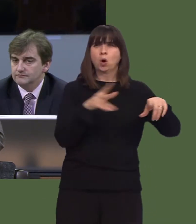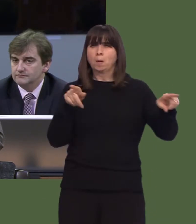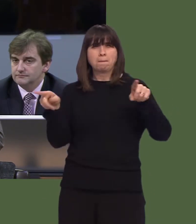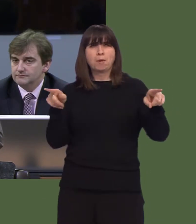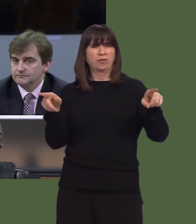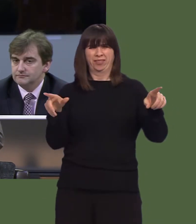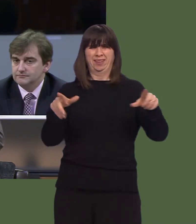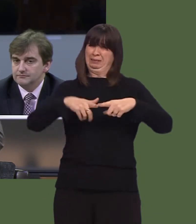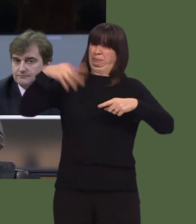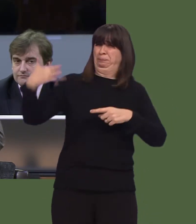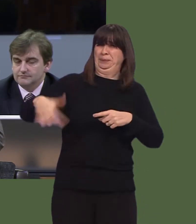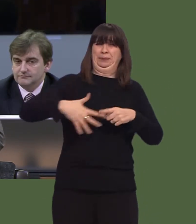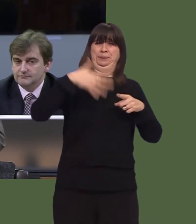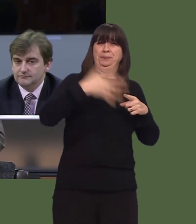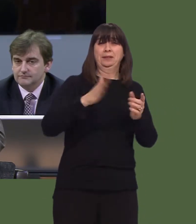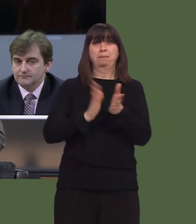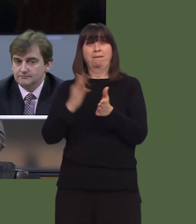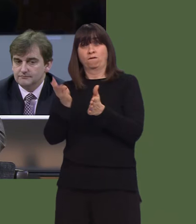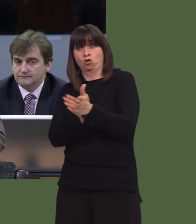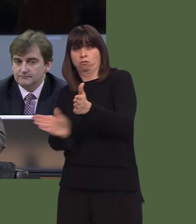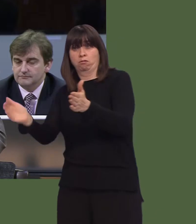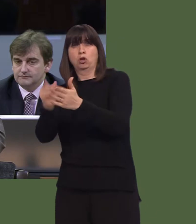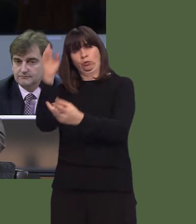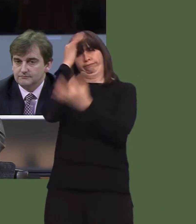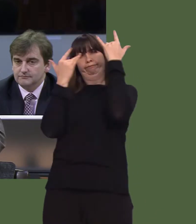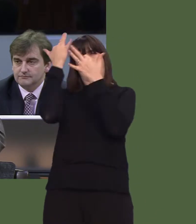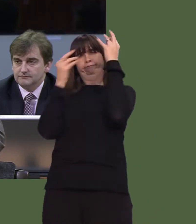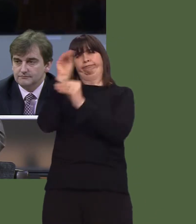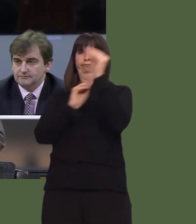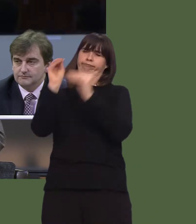We know the M4 relief road, at the moment, by your own estimates to the public inquiry,